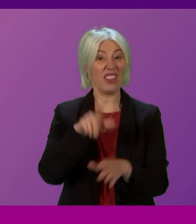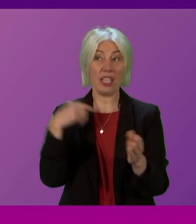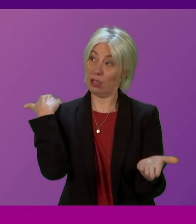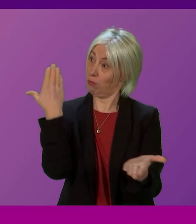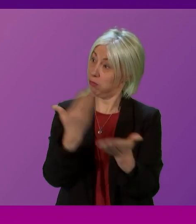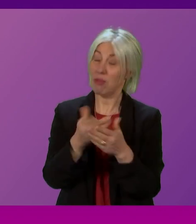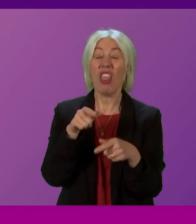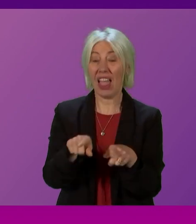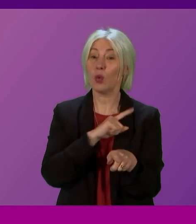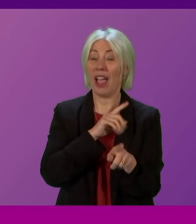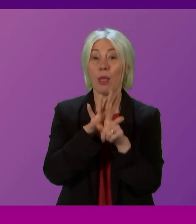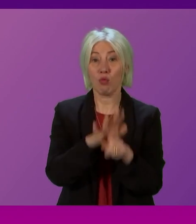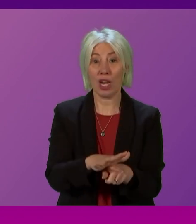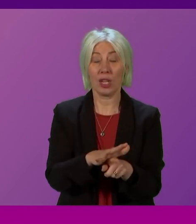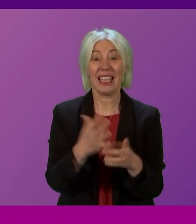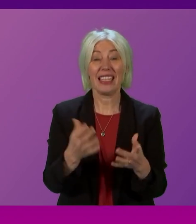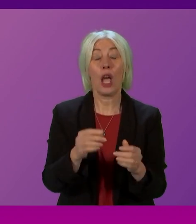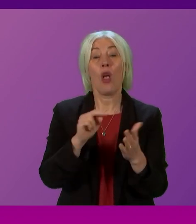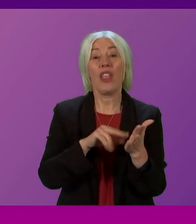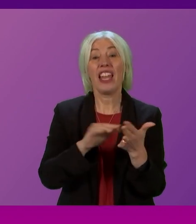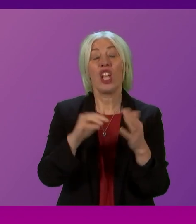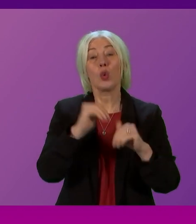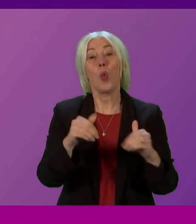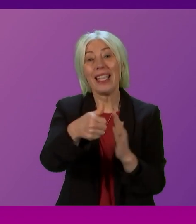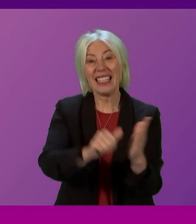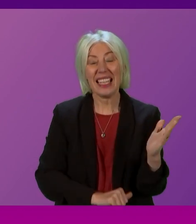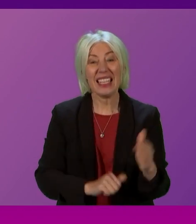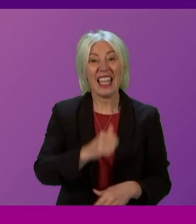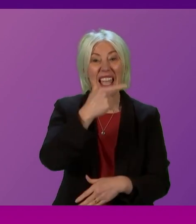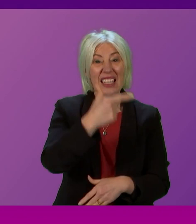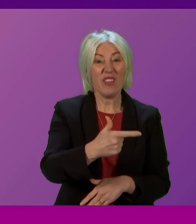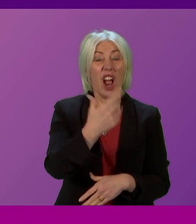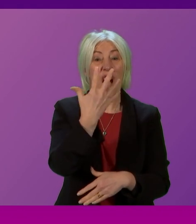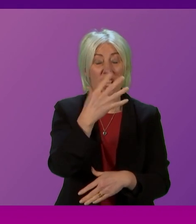The result is that we have the longest-ever NHS waiting lists, with 750,000 Scots waiting;